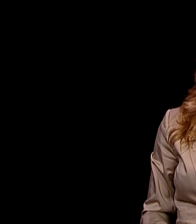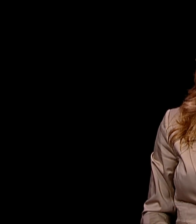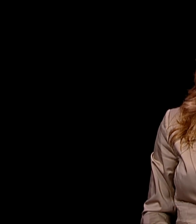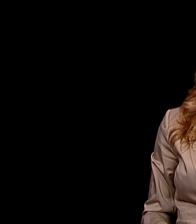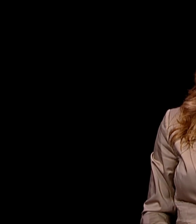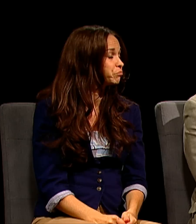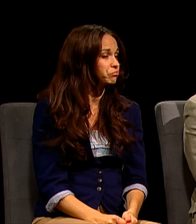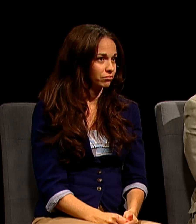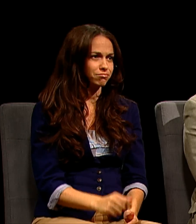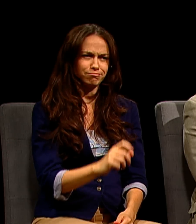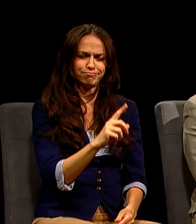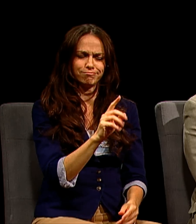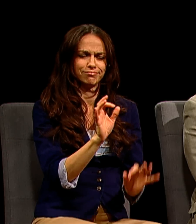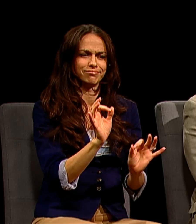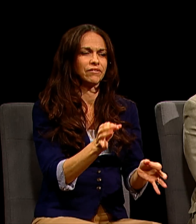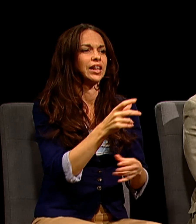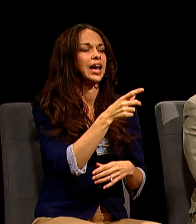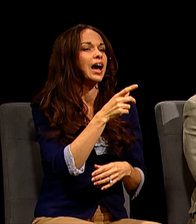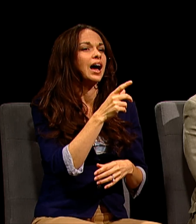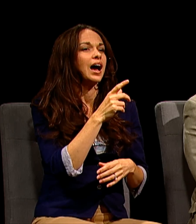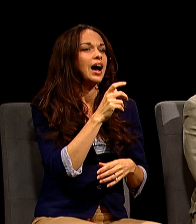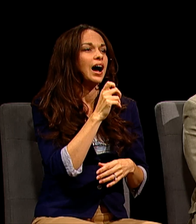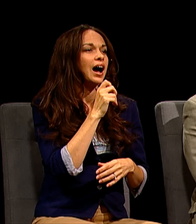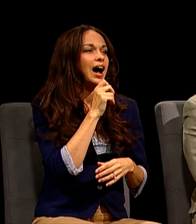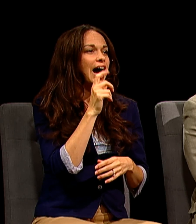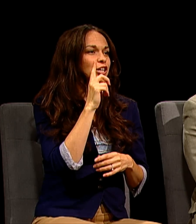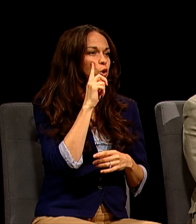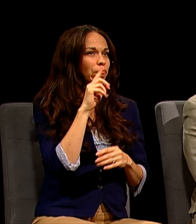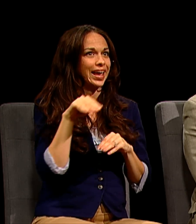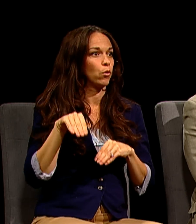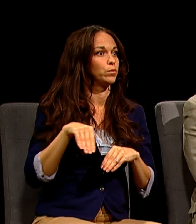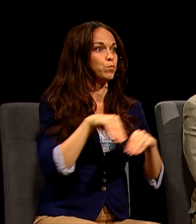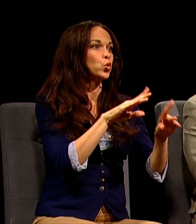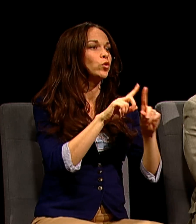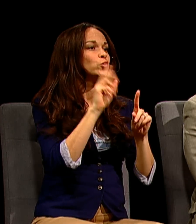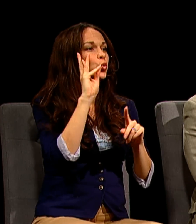Oh yes. I surely would. I don't that this time I'd move to Washington like I did.